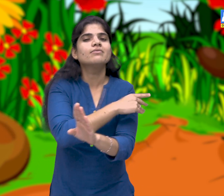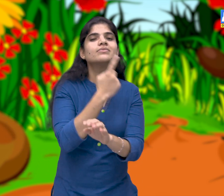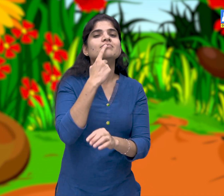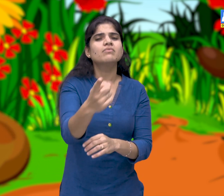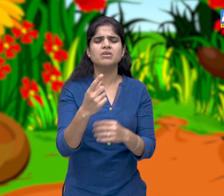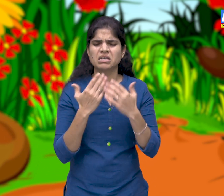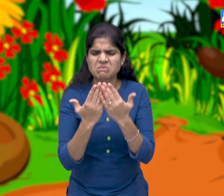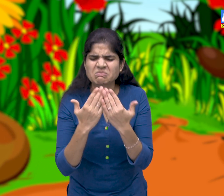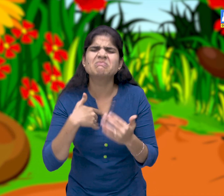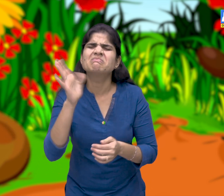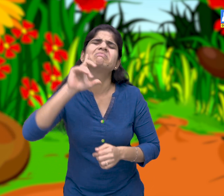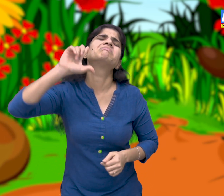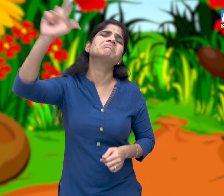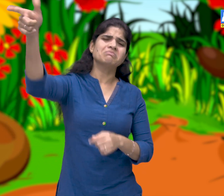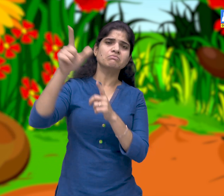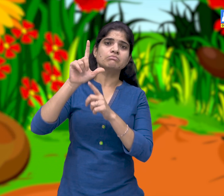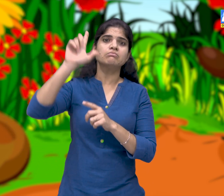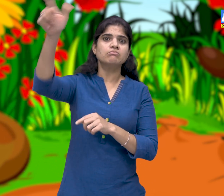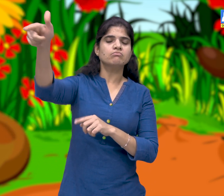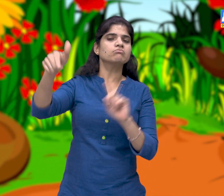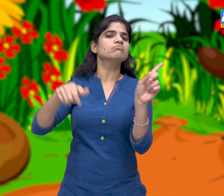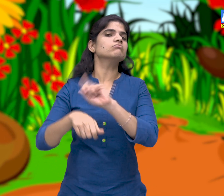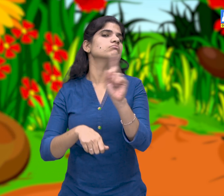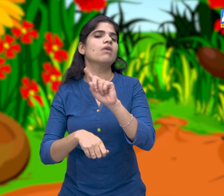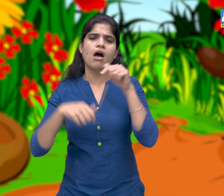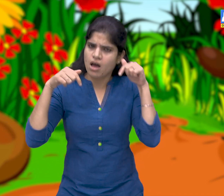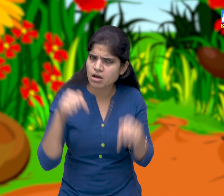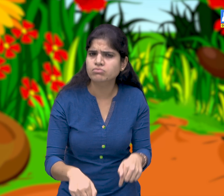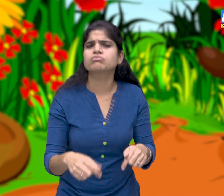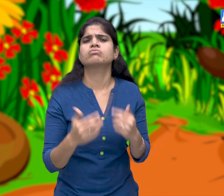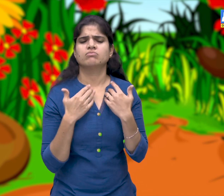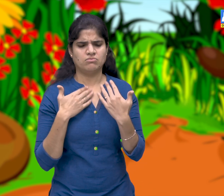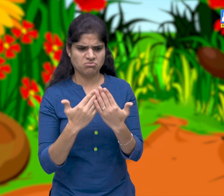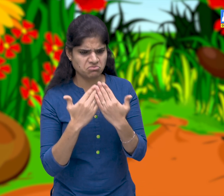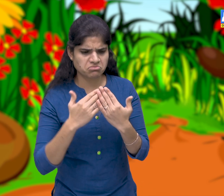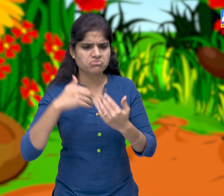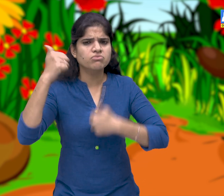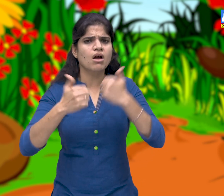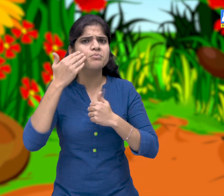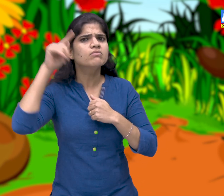This is the consequences of procrastinating their studies. This should not be done.